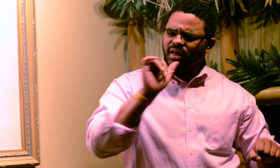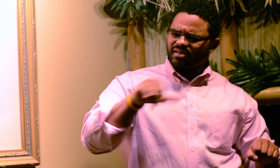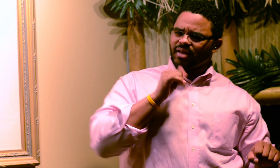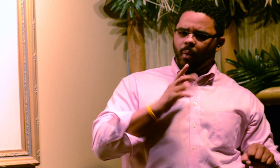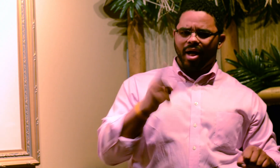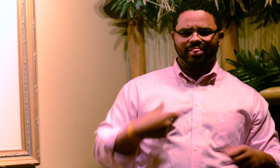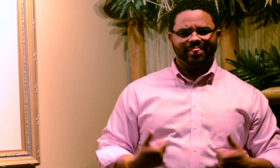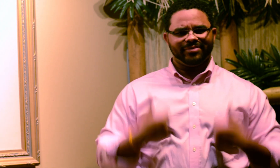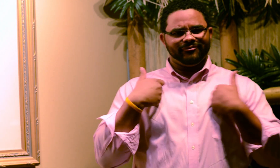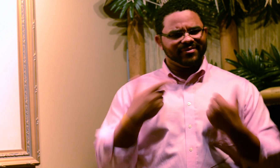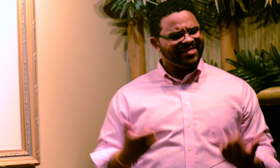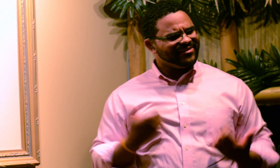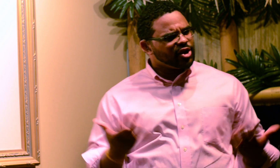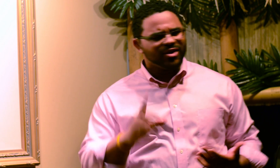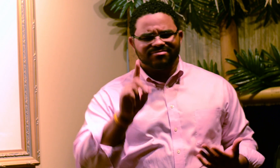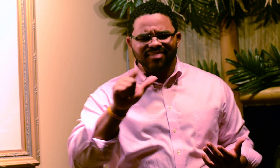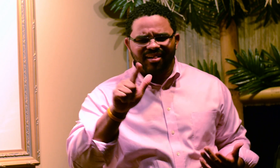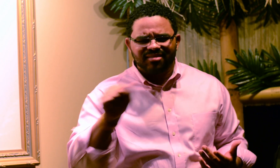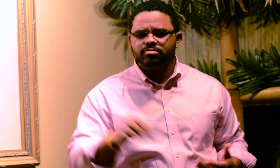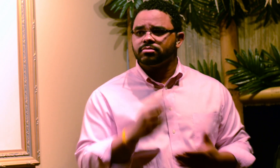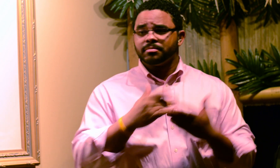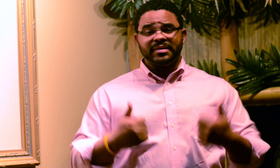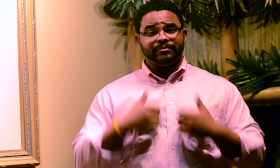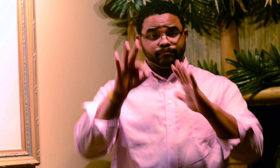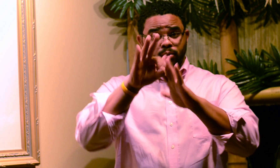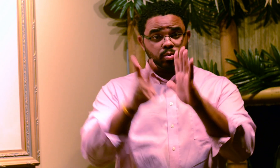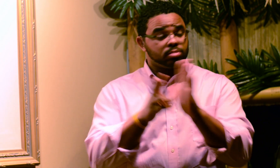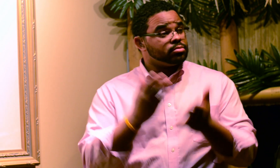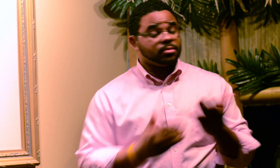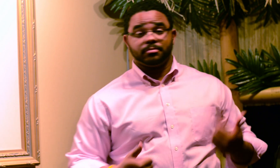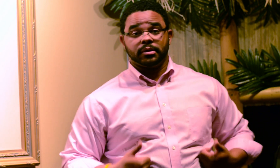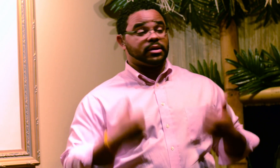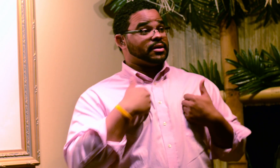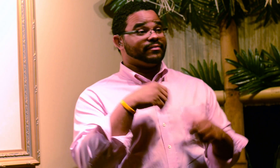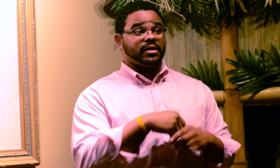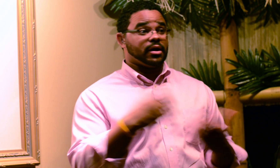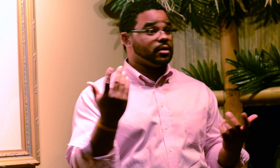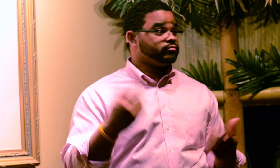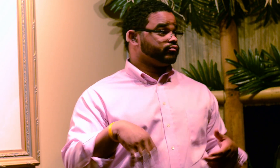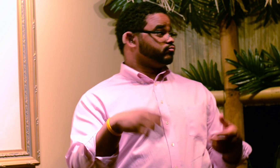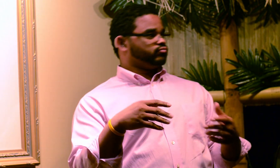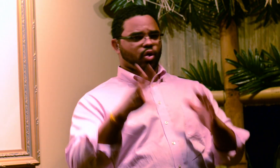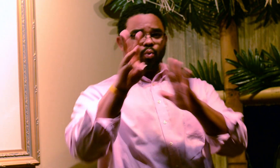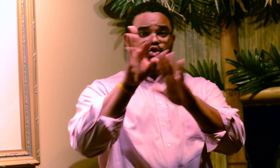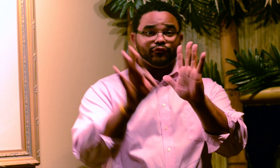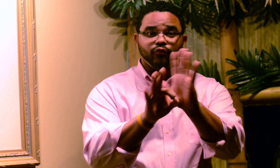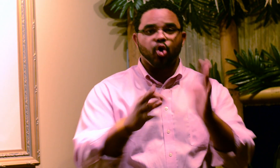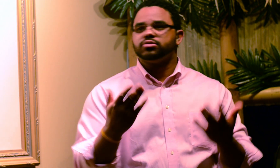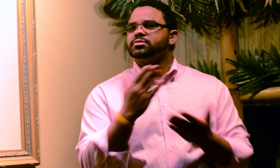Those places are not even close to where I live. I live here in Dallas! Others live in Fort Worth. There are folks in Weatherford.